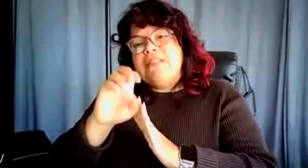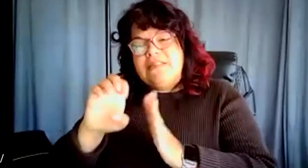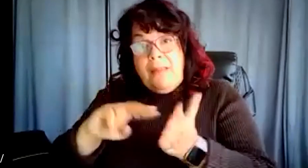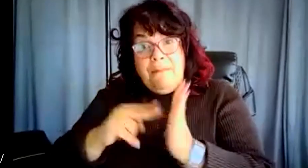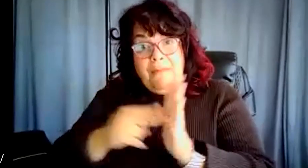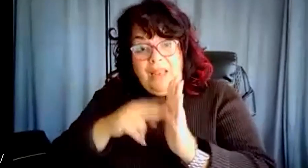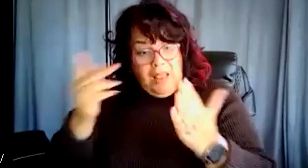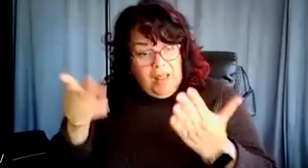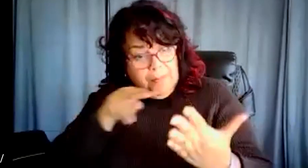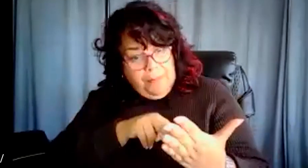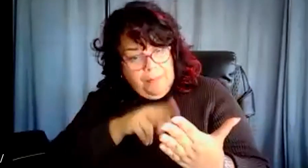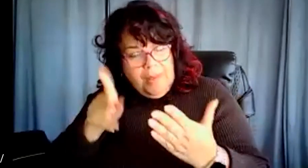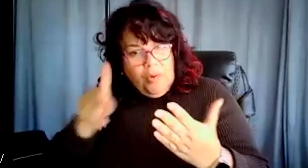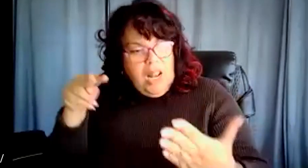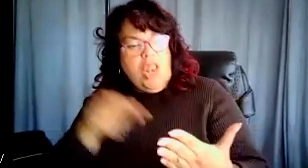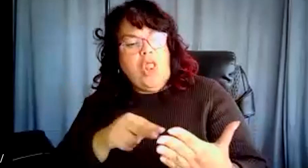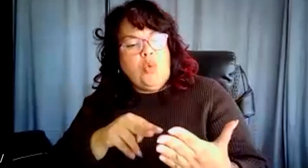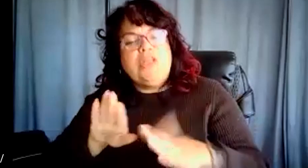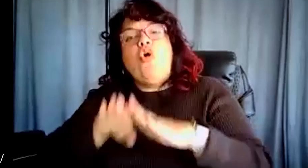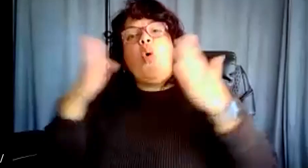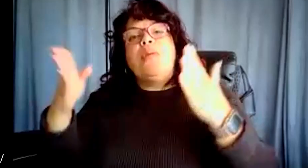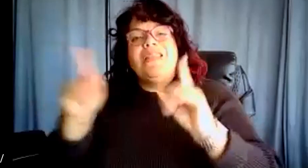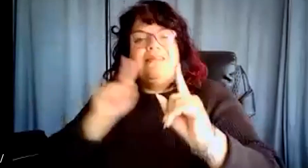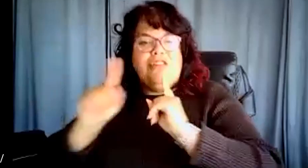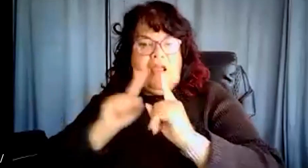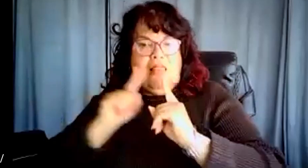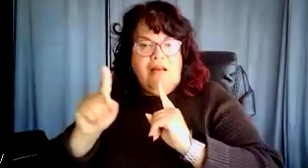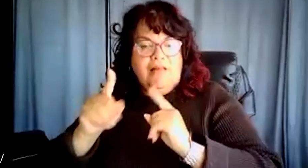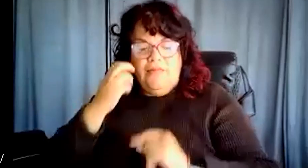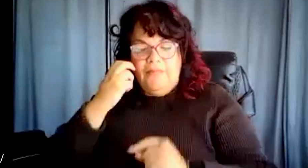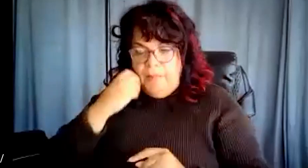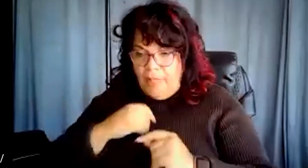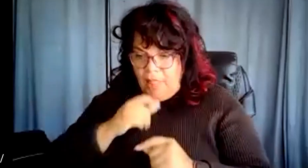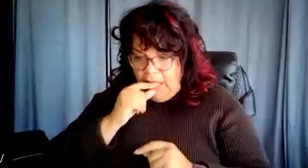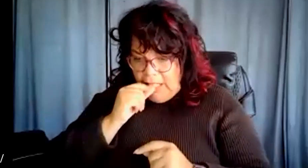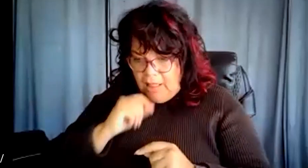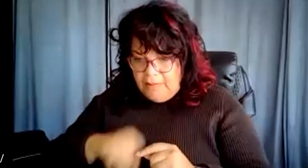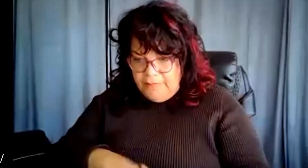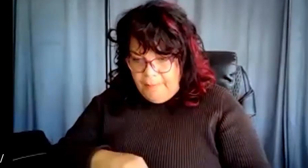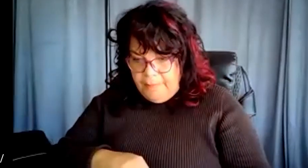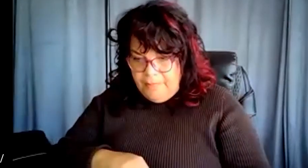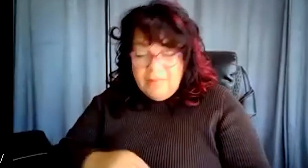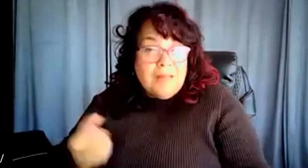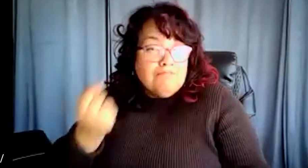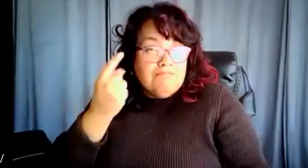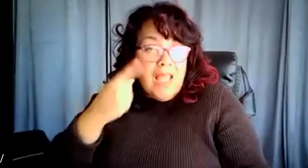to be part of those dialogues while also giving the caveat that I am one person.